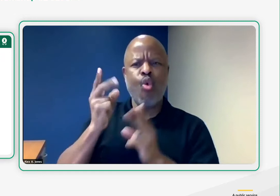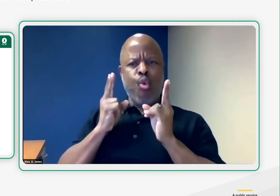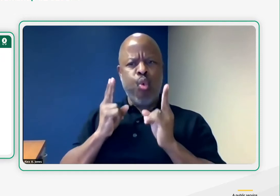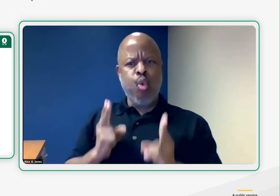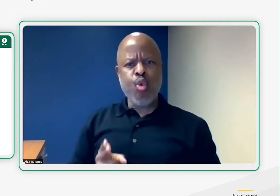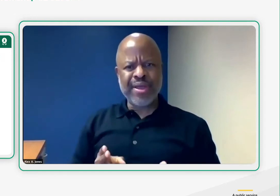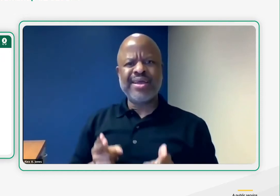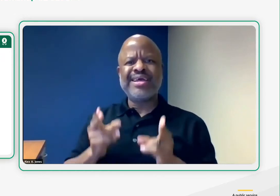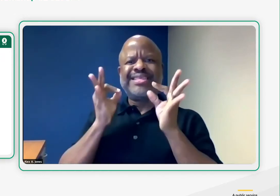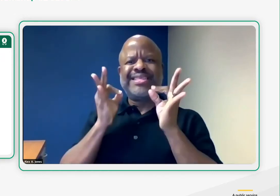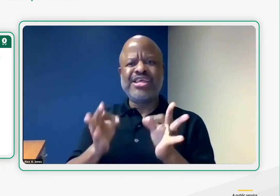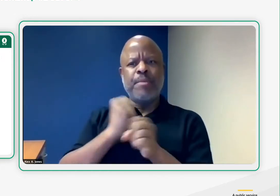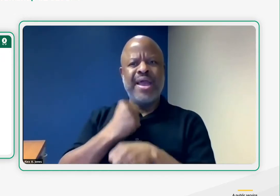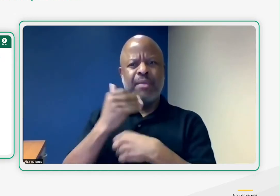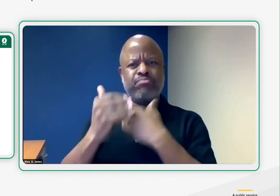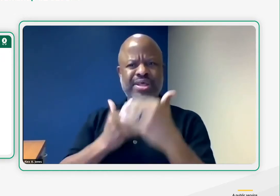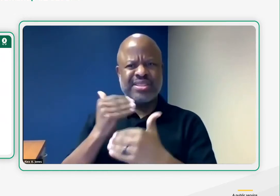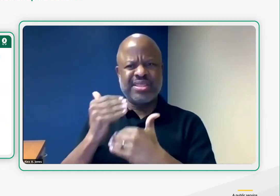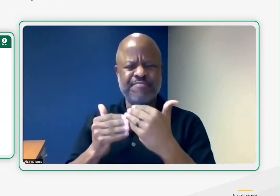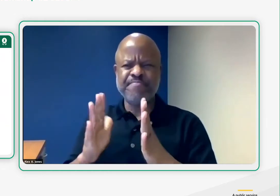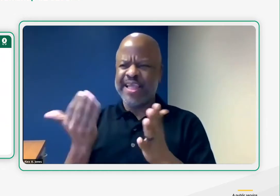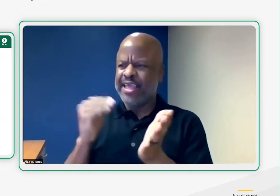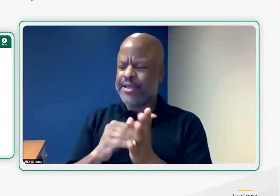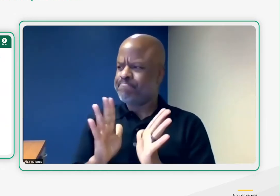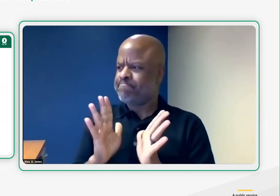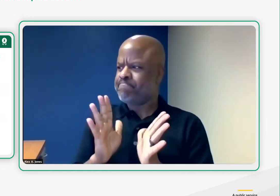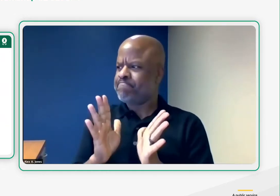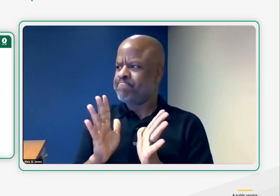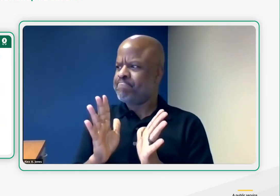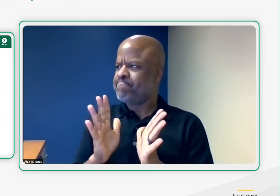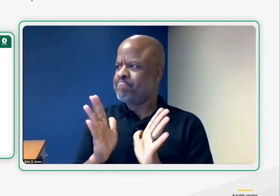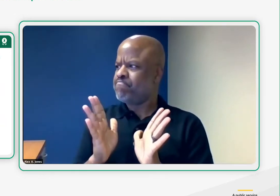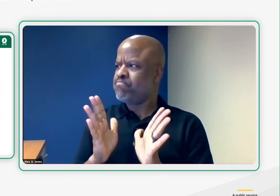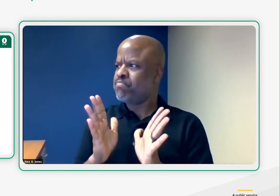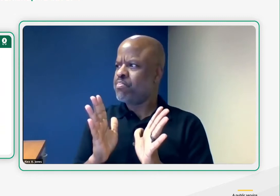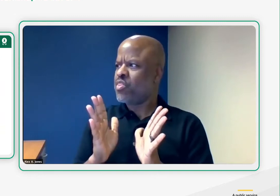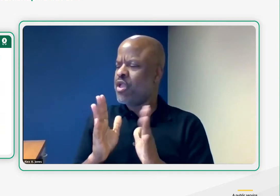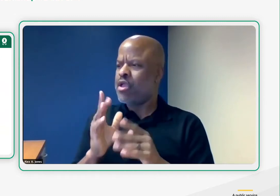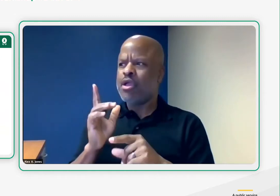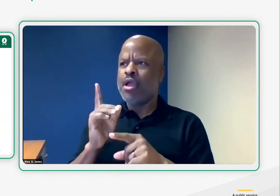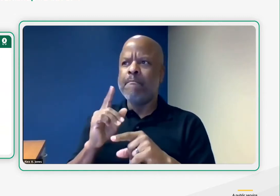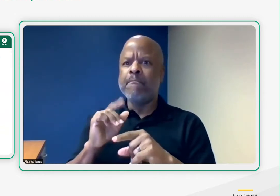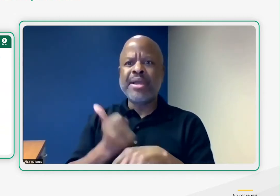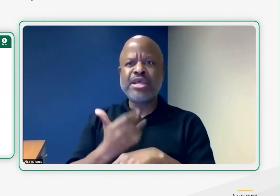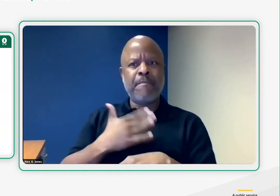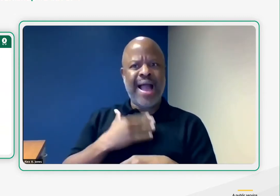a full understanding of the human’s decision-making process, and how those different sites interact with each other.